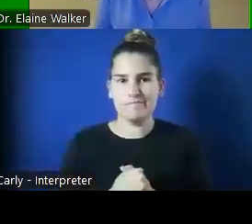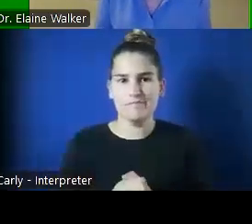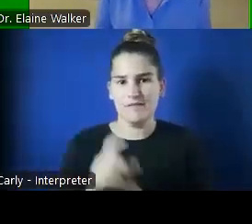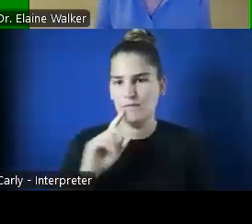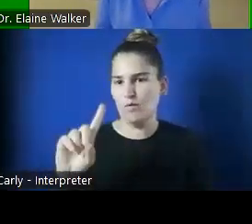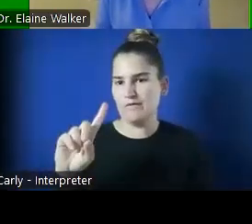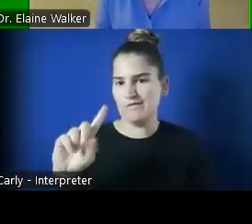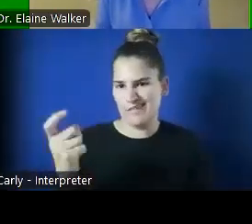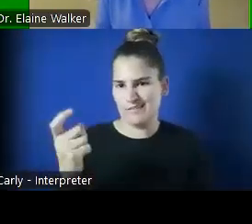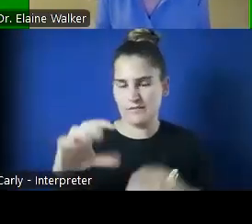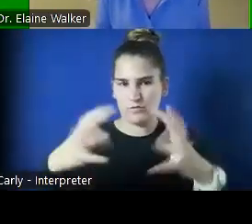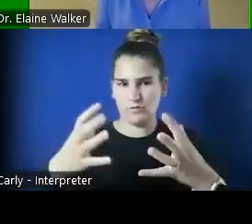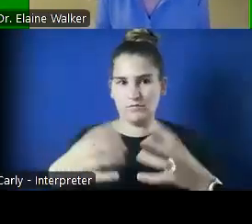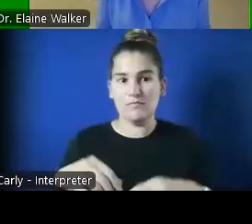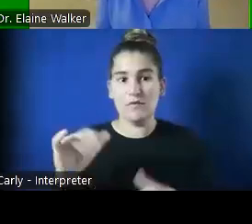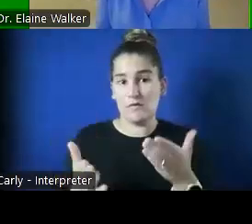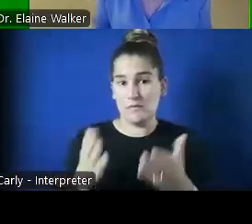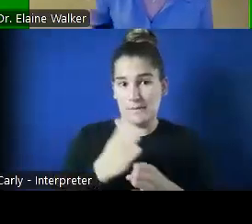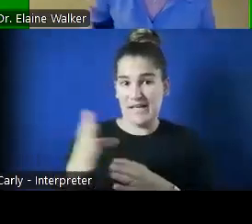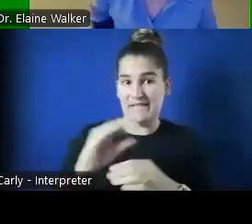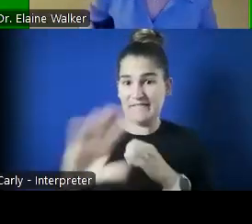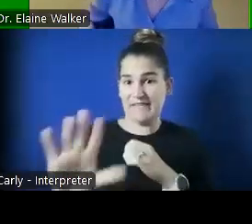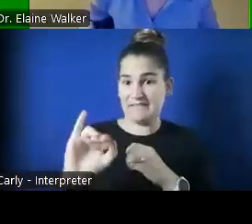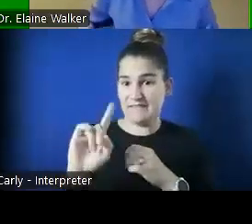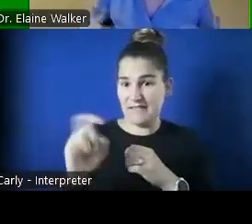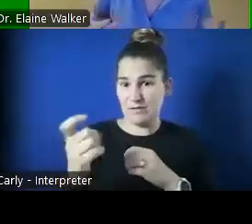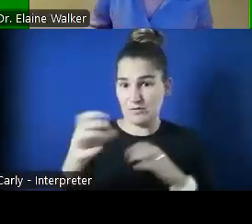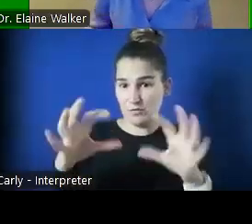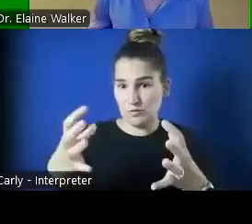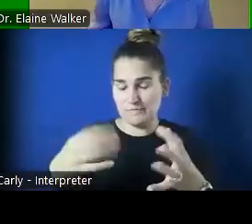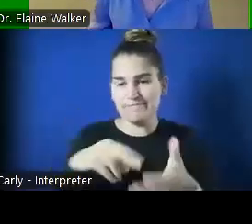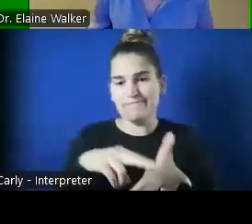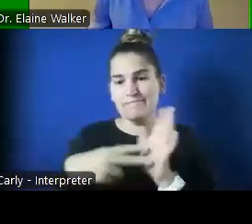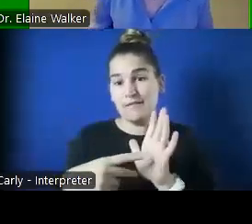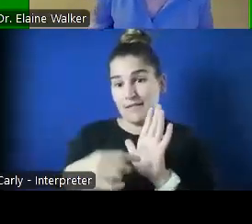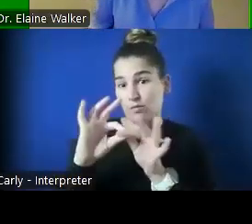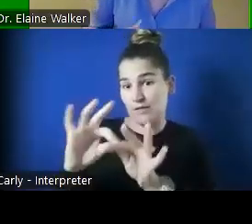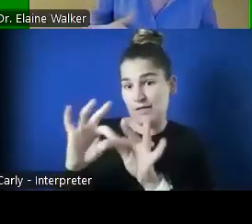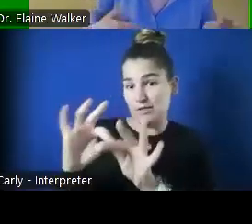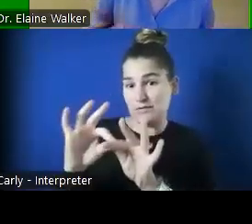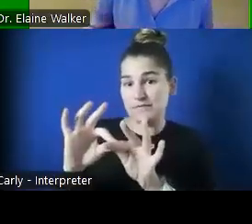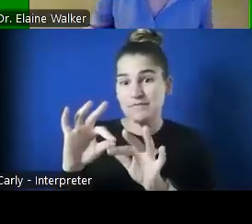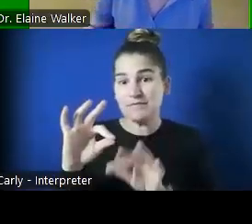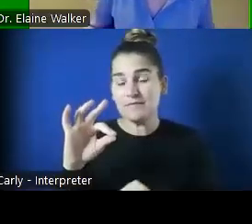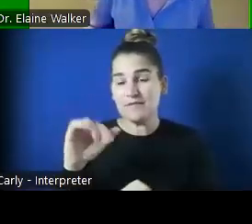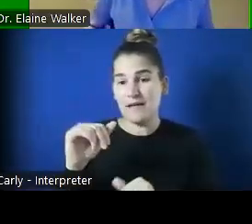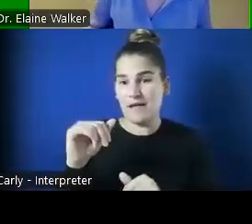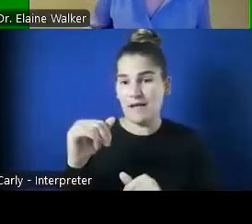main effect of diagnostic group indicating that the relationship between higher exposure to life